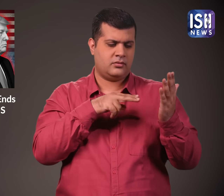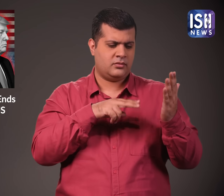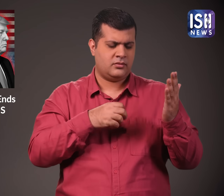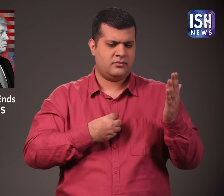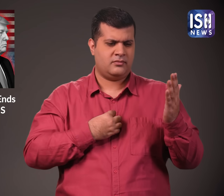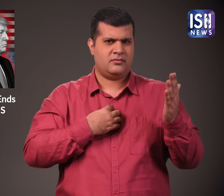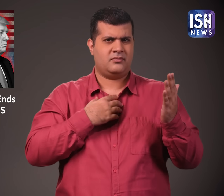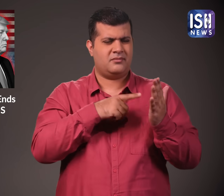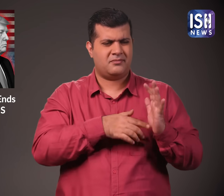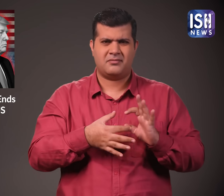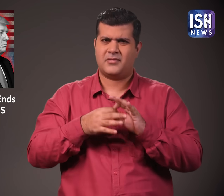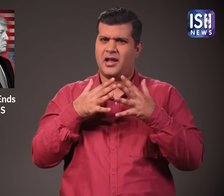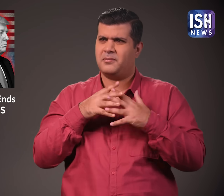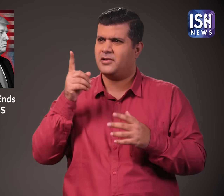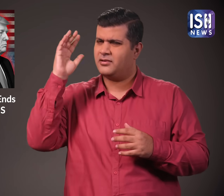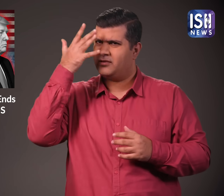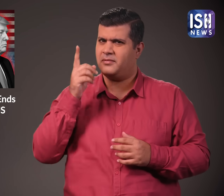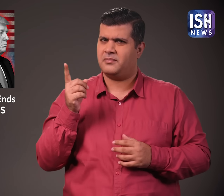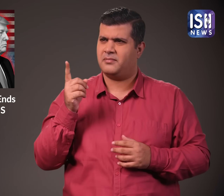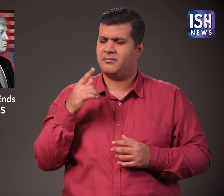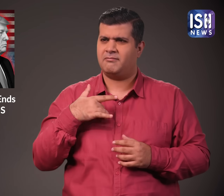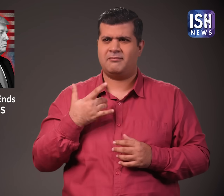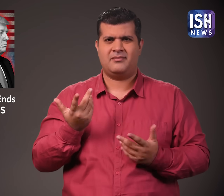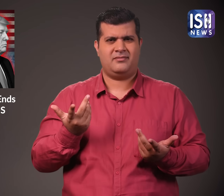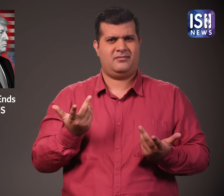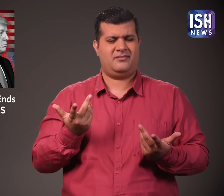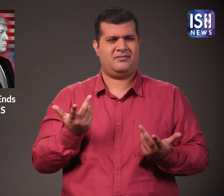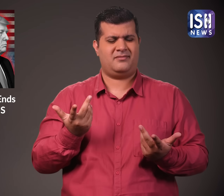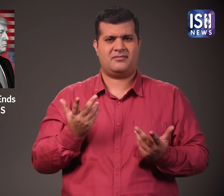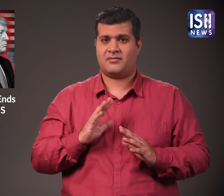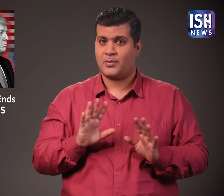These revoked harsh feelings against the Trump.